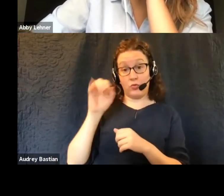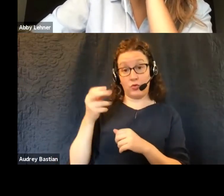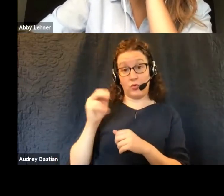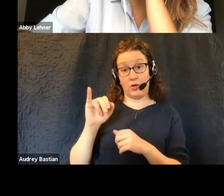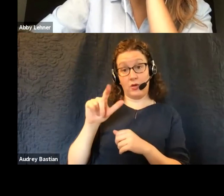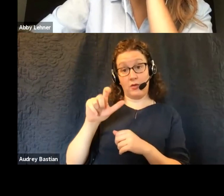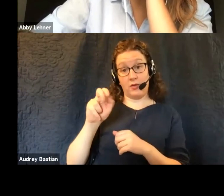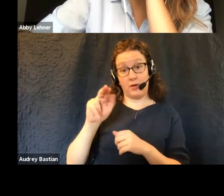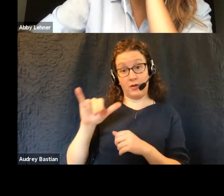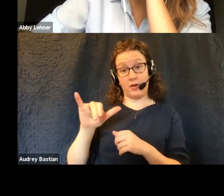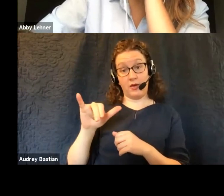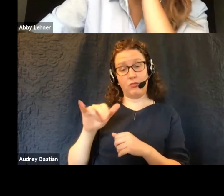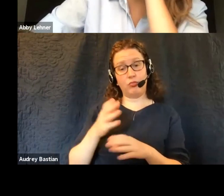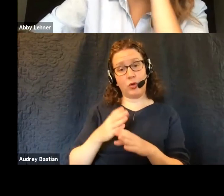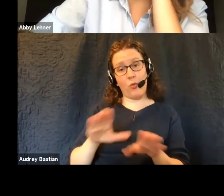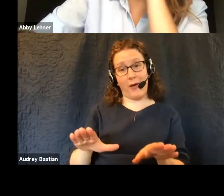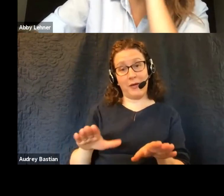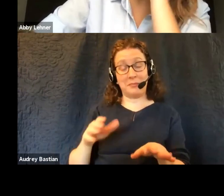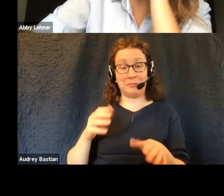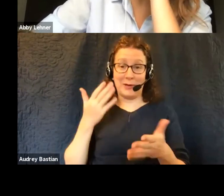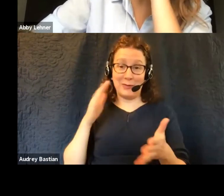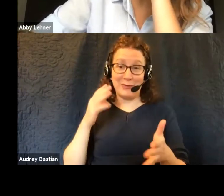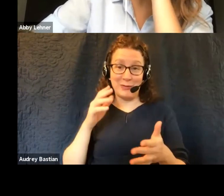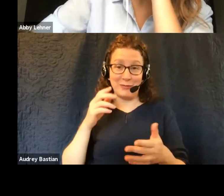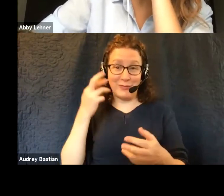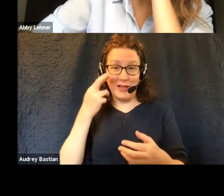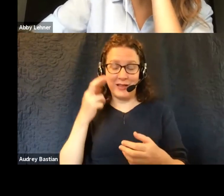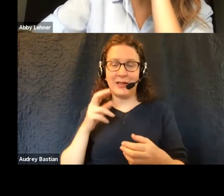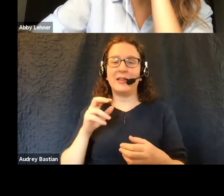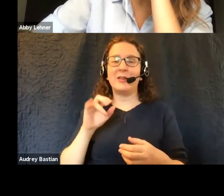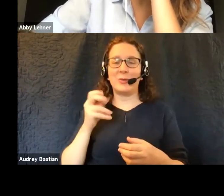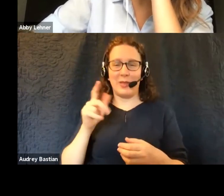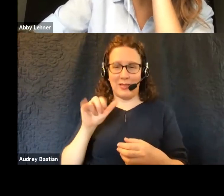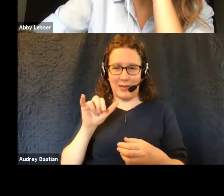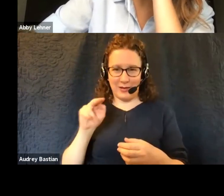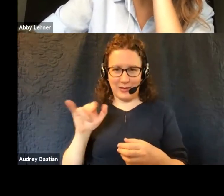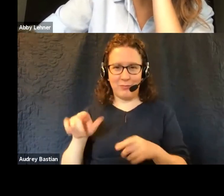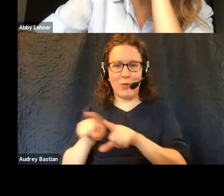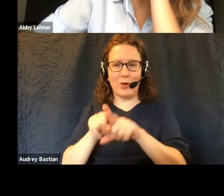Johileny, I don't know if everyone knows, she actually studied in the United Kingdom too, so she's got insights